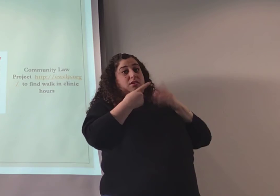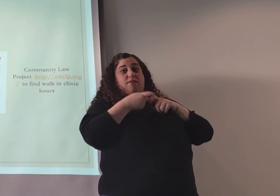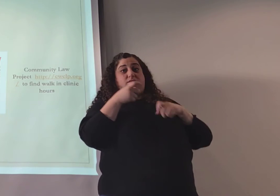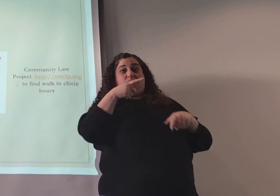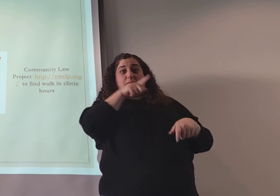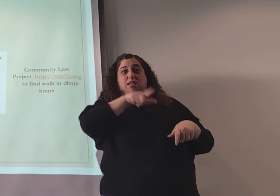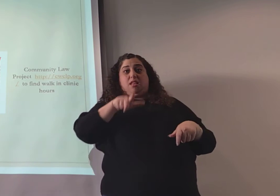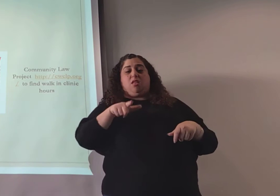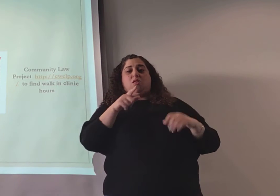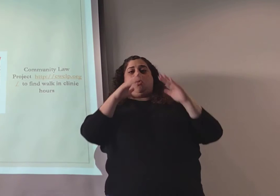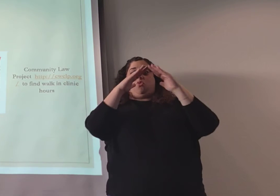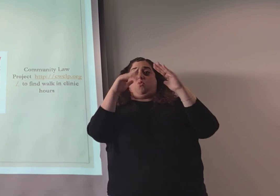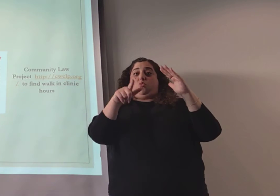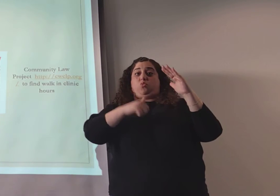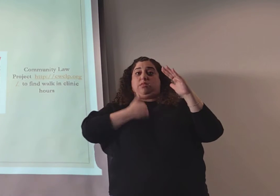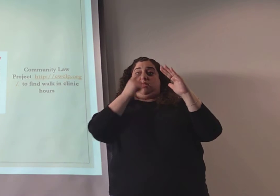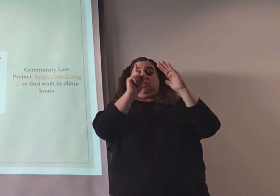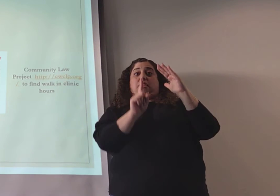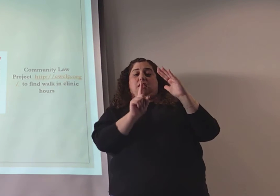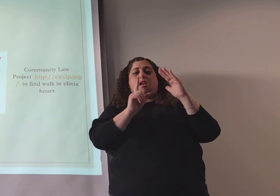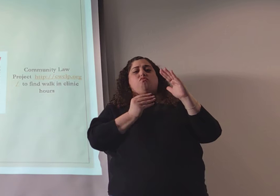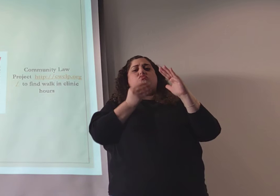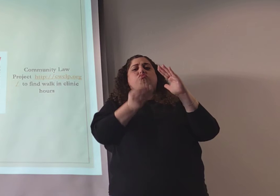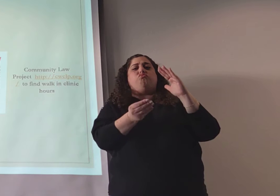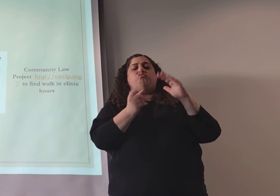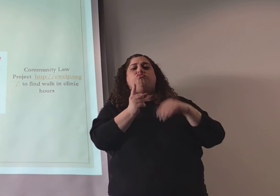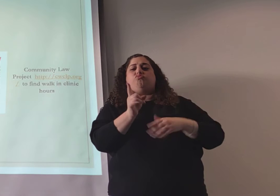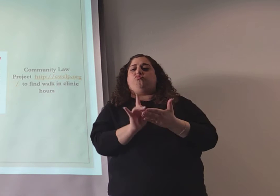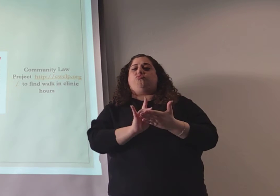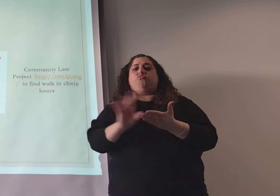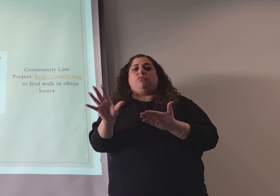They offer that virtually on Thursday mornings.